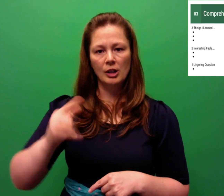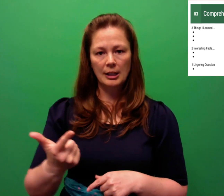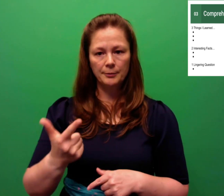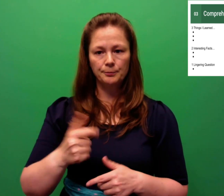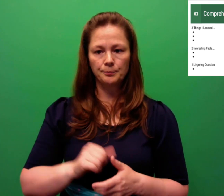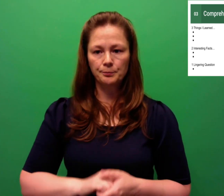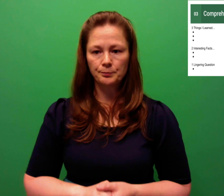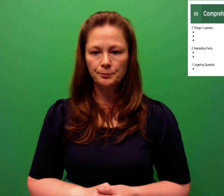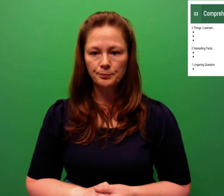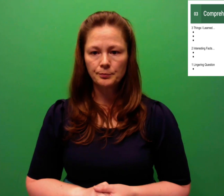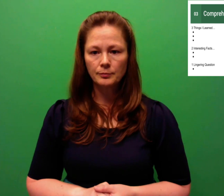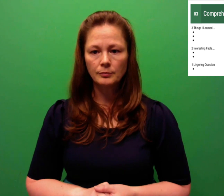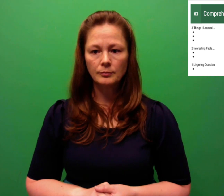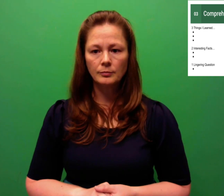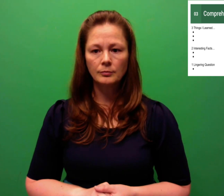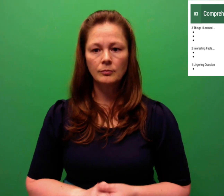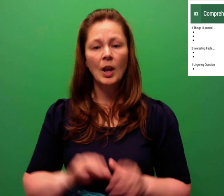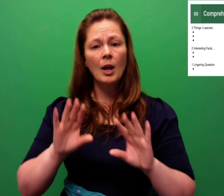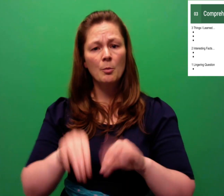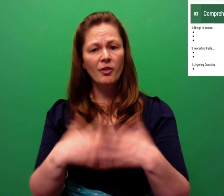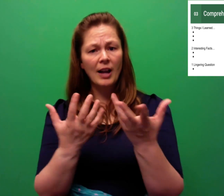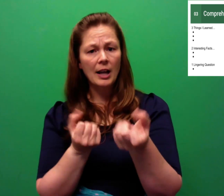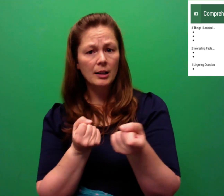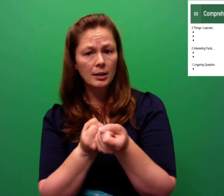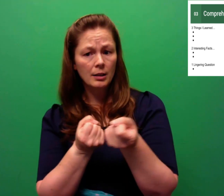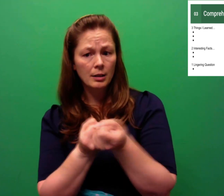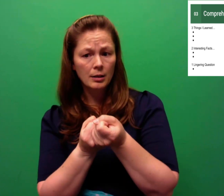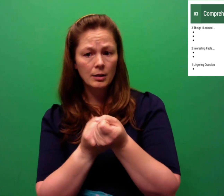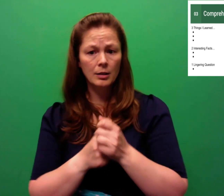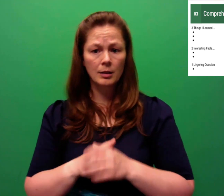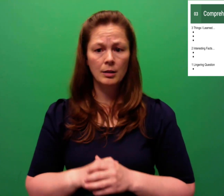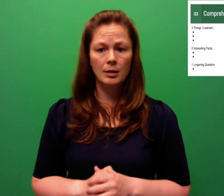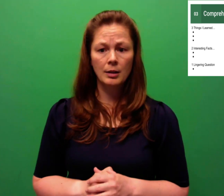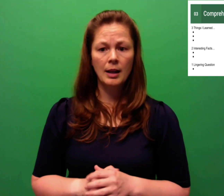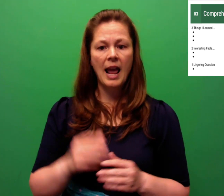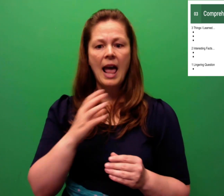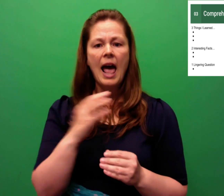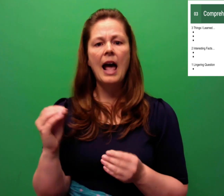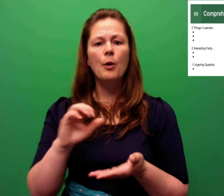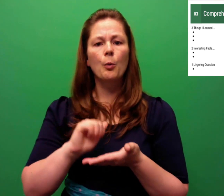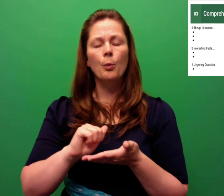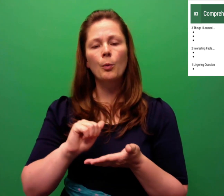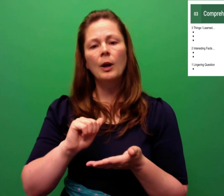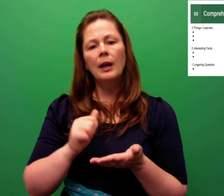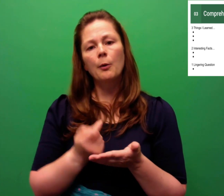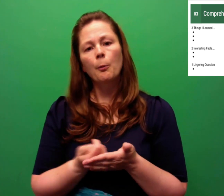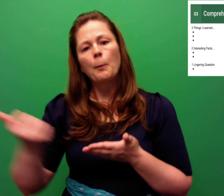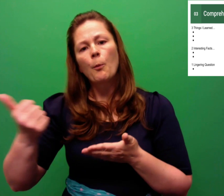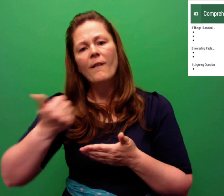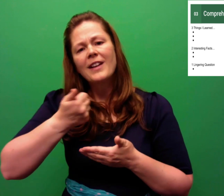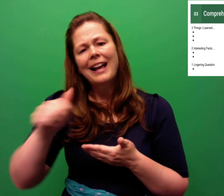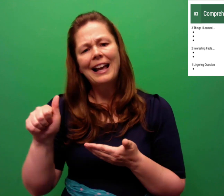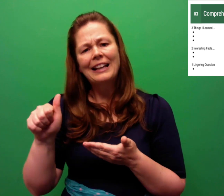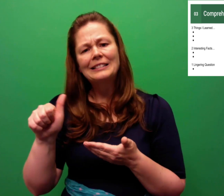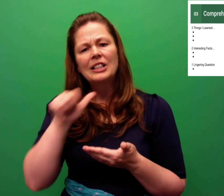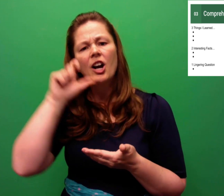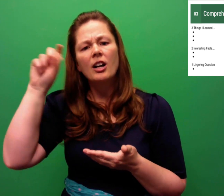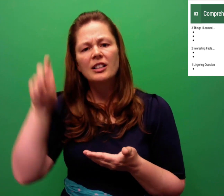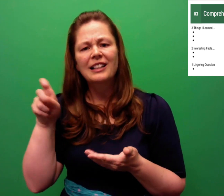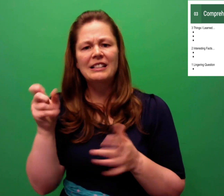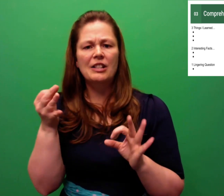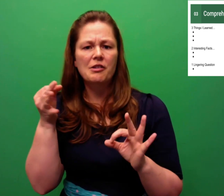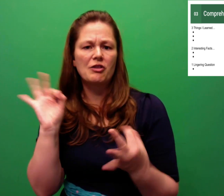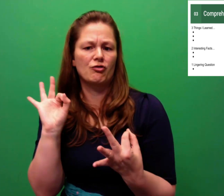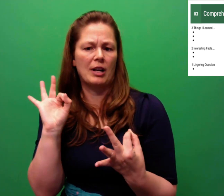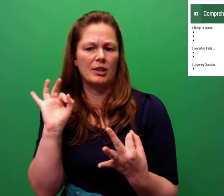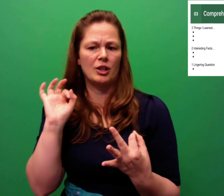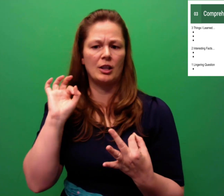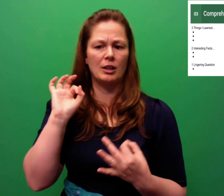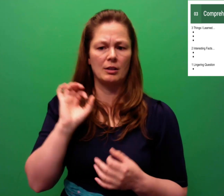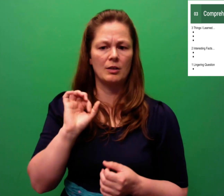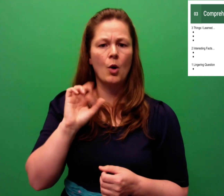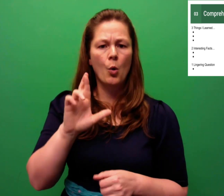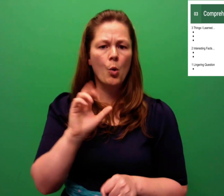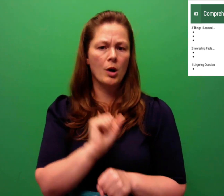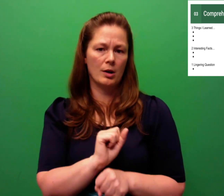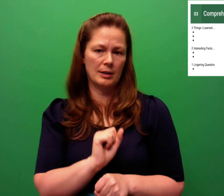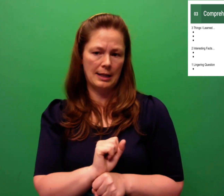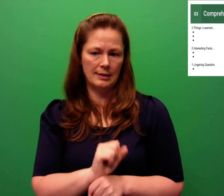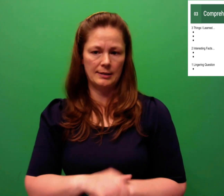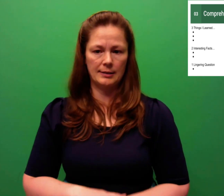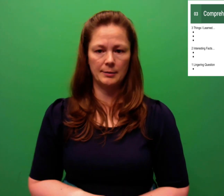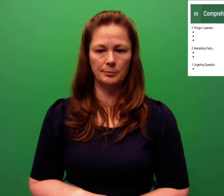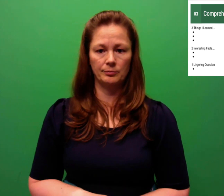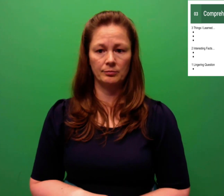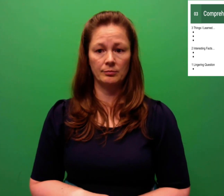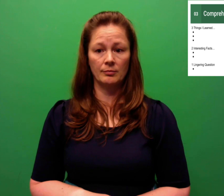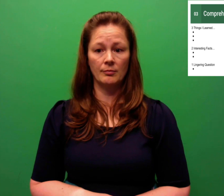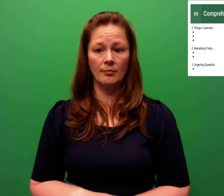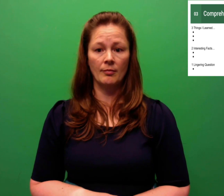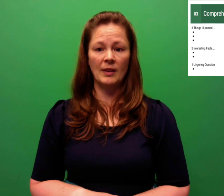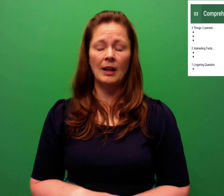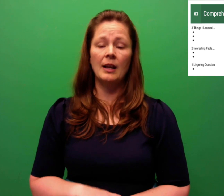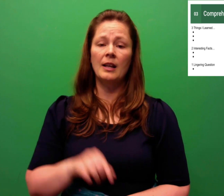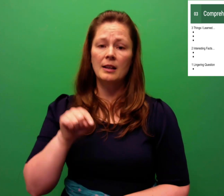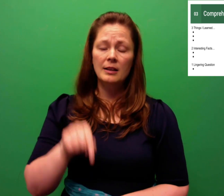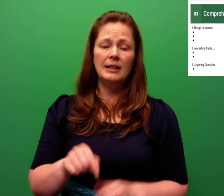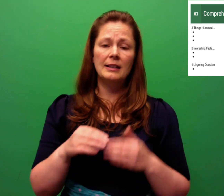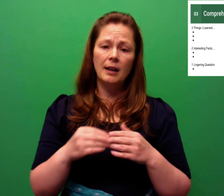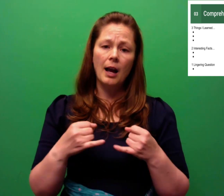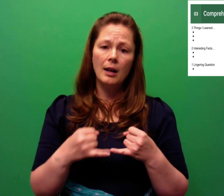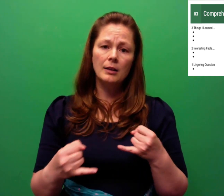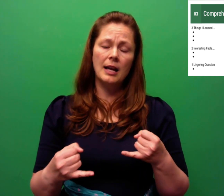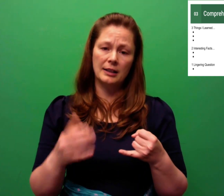Providing scaffolds and removing unnecessary distractions or tasks this